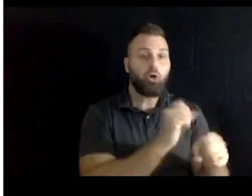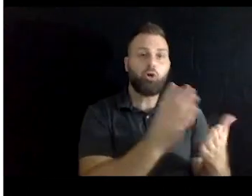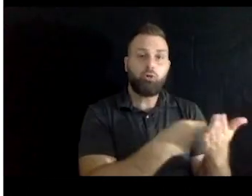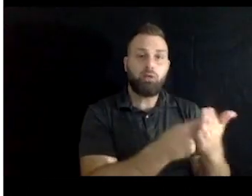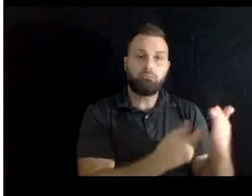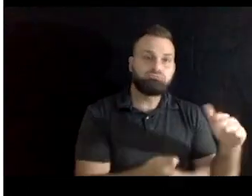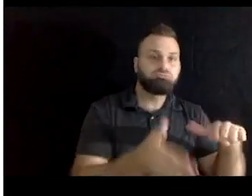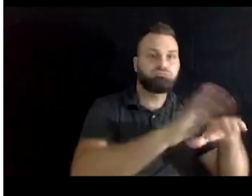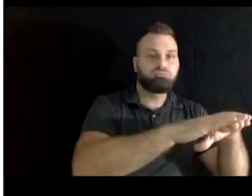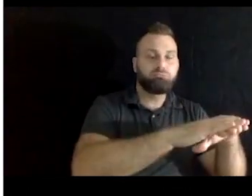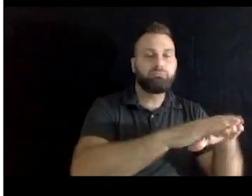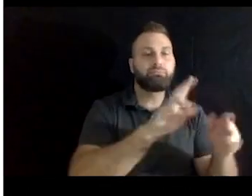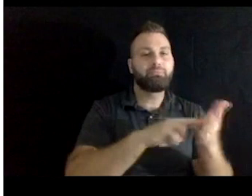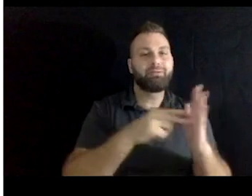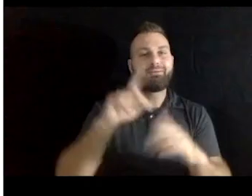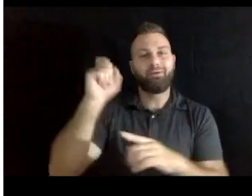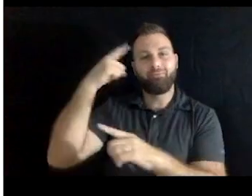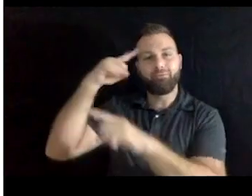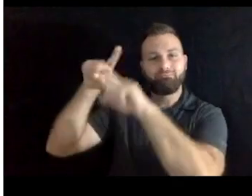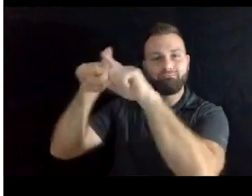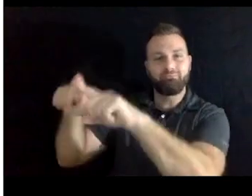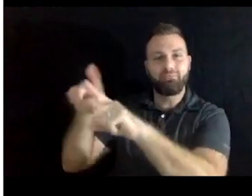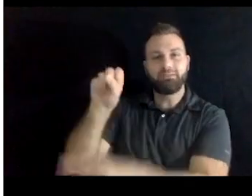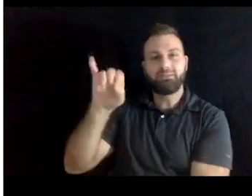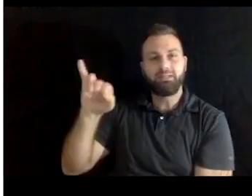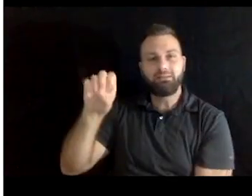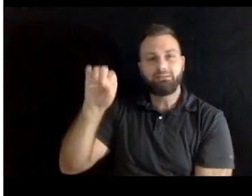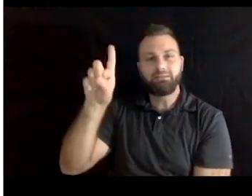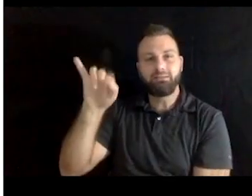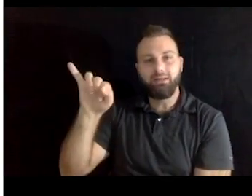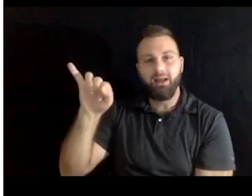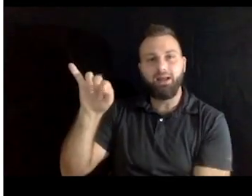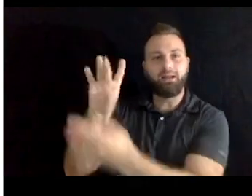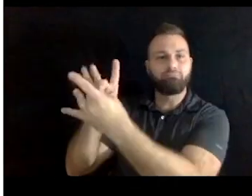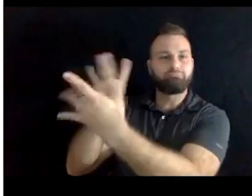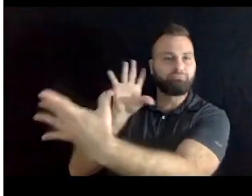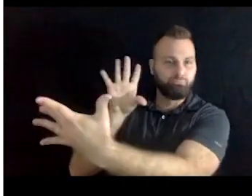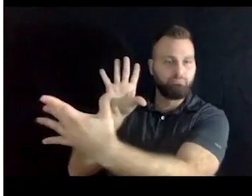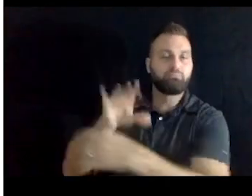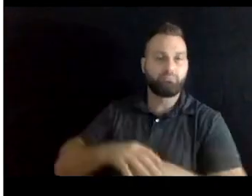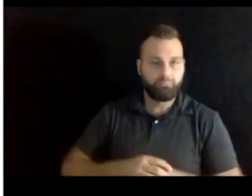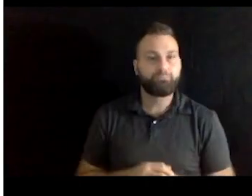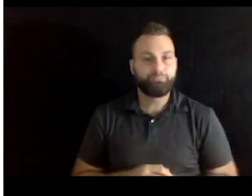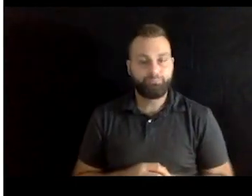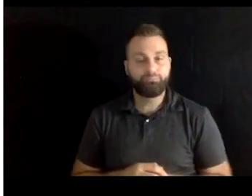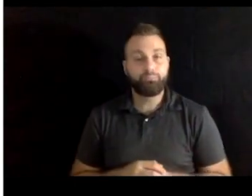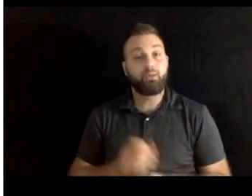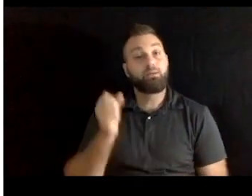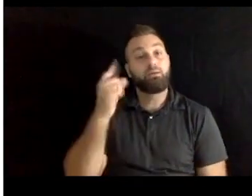that there are no longer dependent on SSI or SSDI for benefits. OK, you have to have earnings.